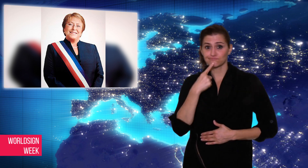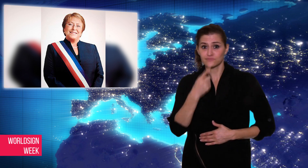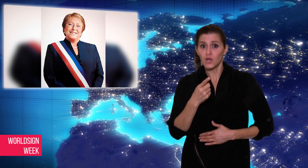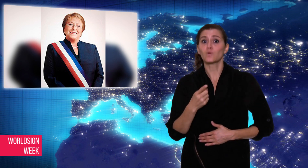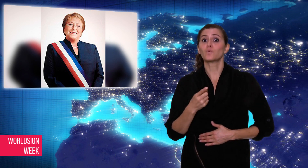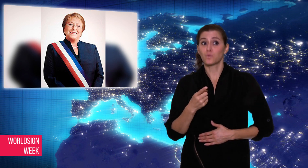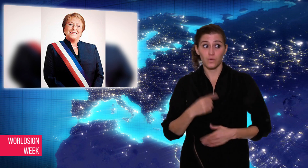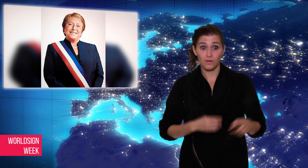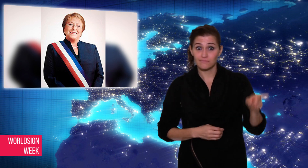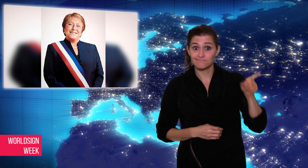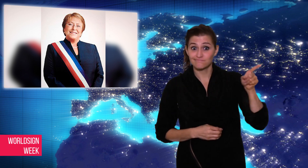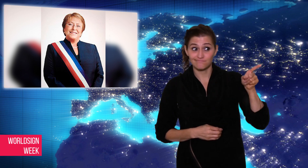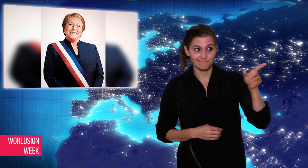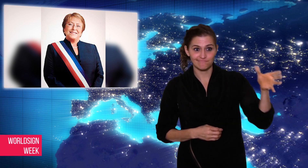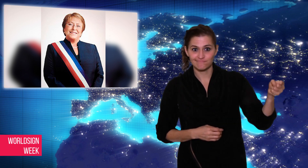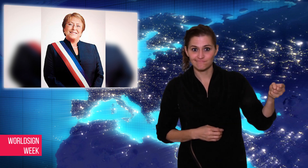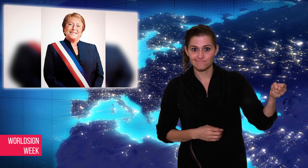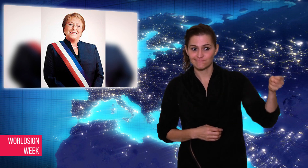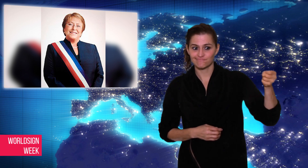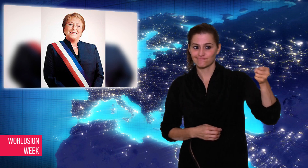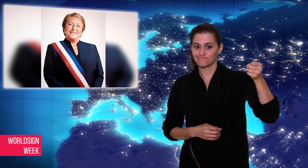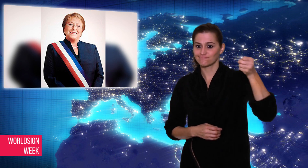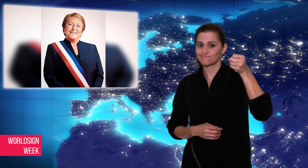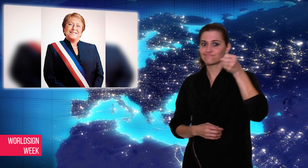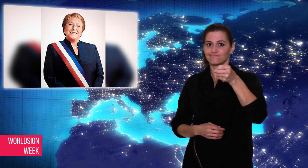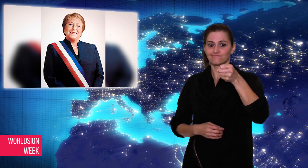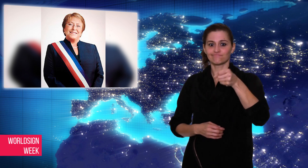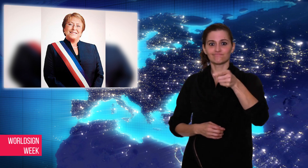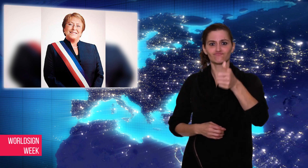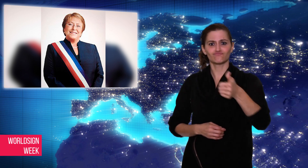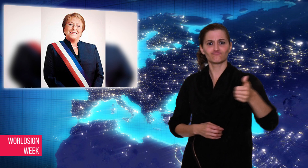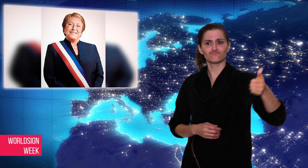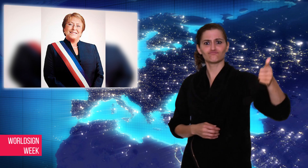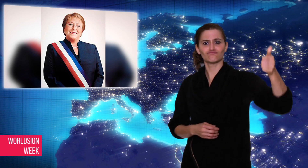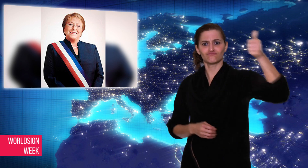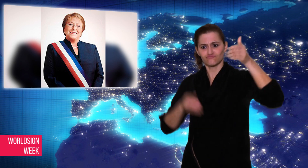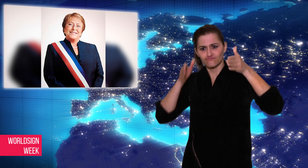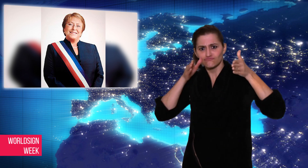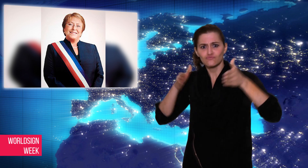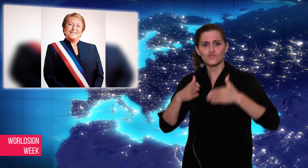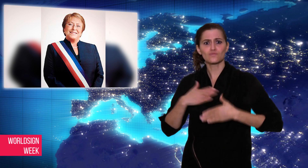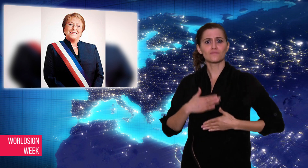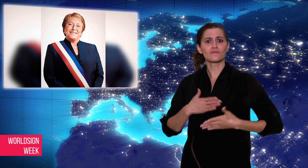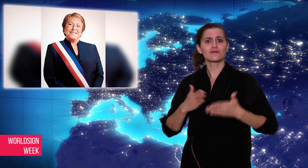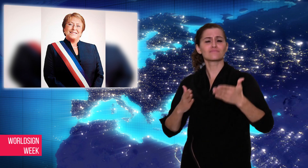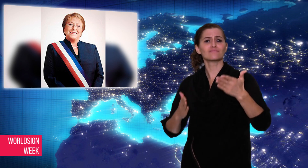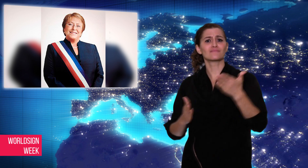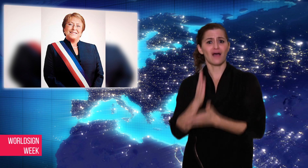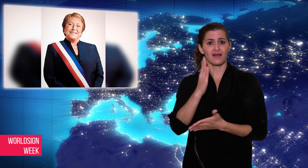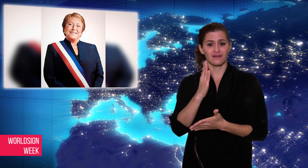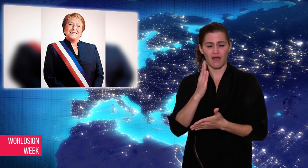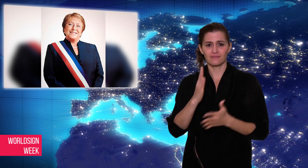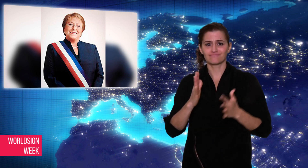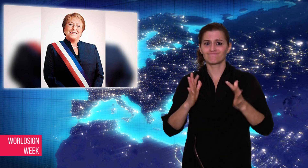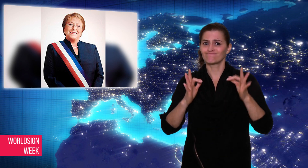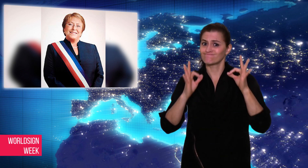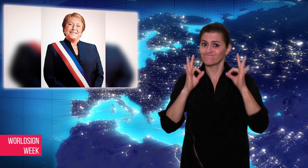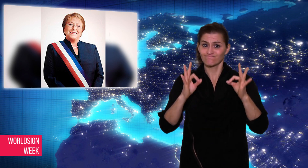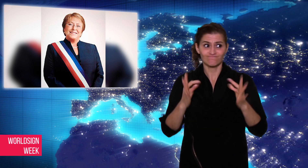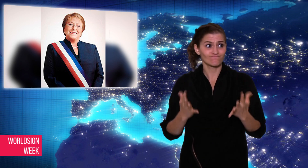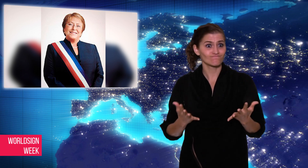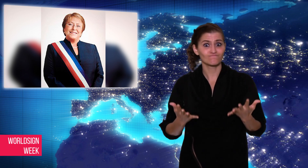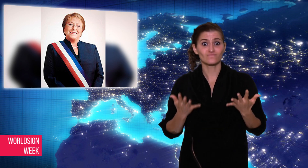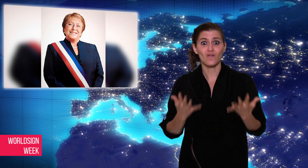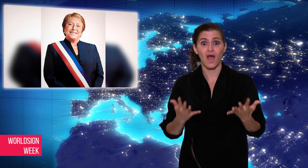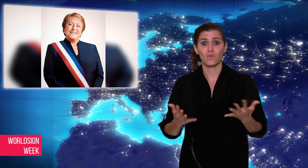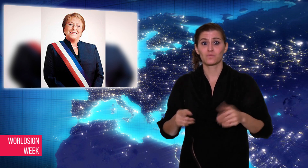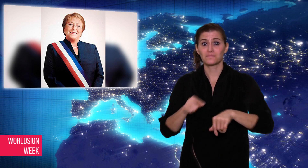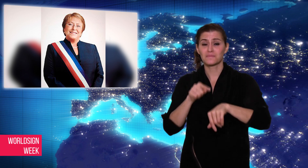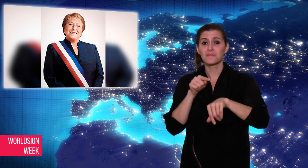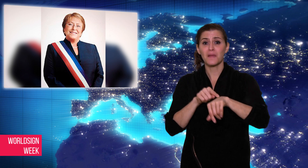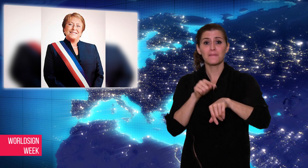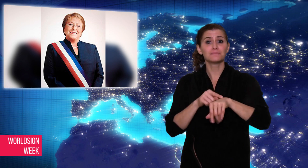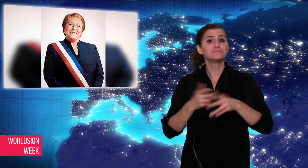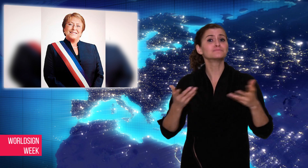“a time of grave consequences for